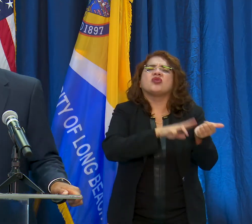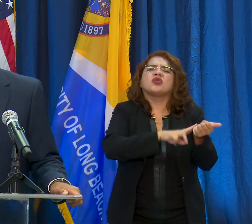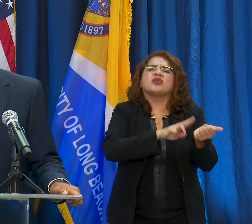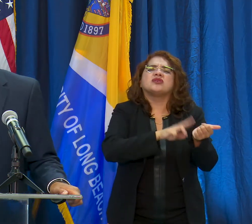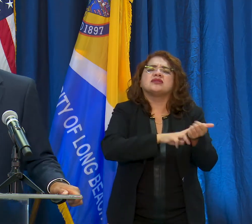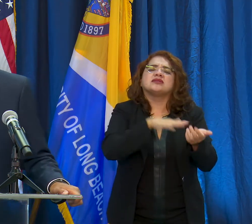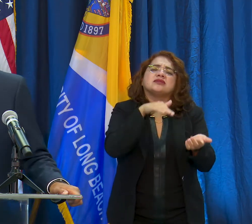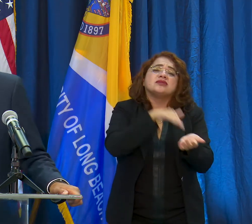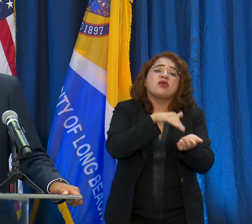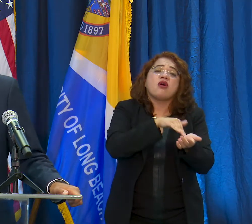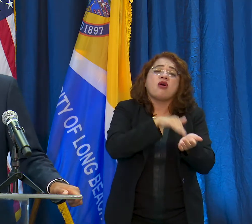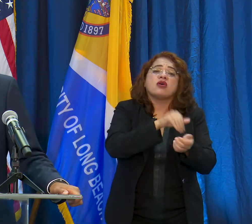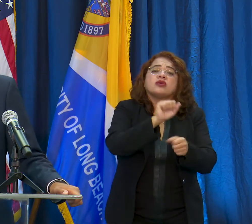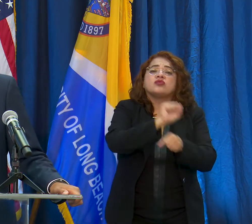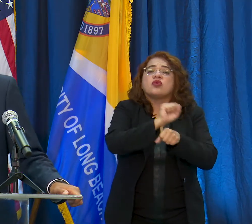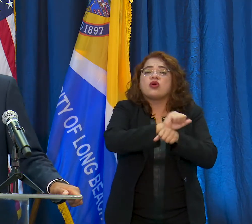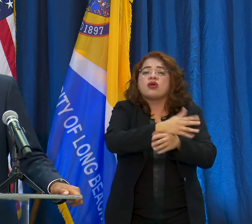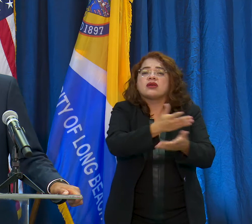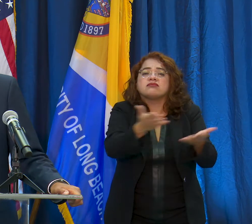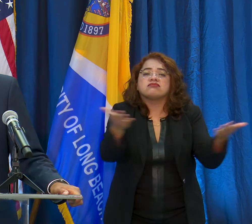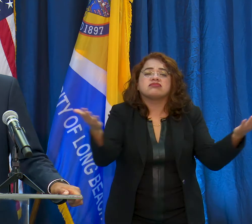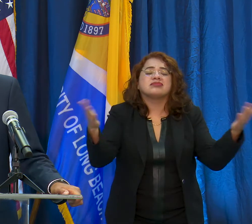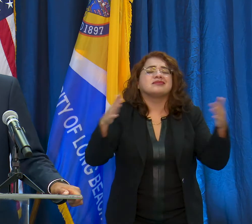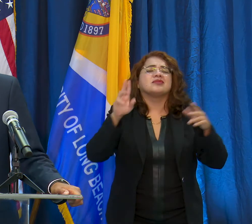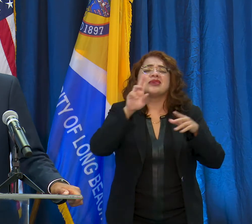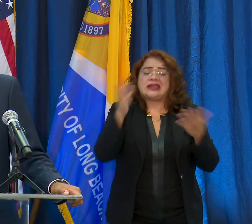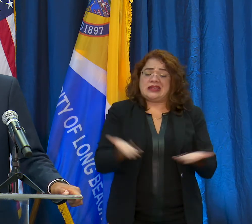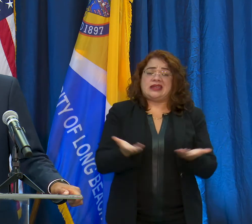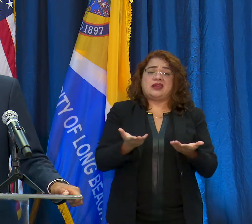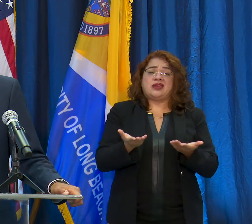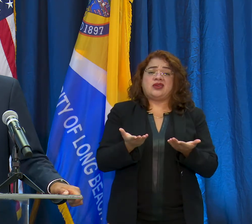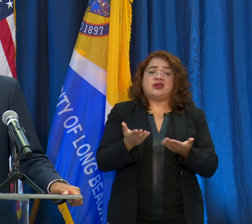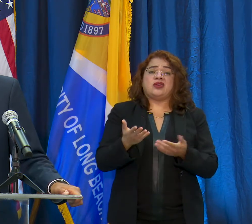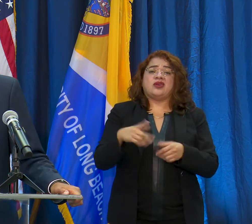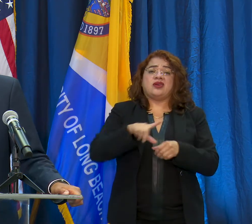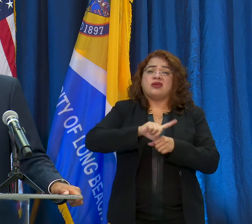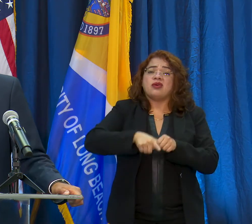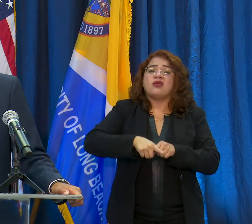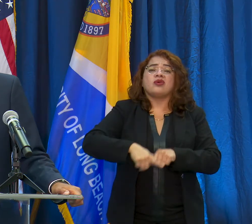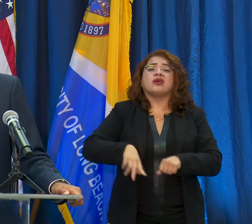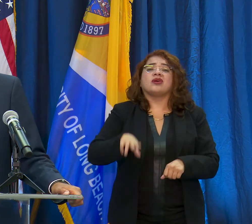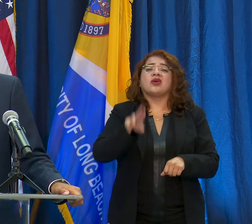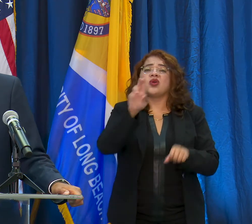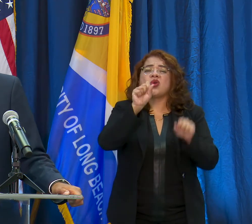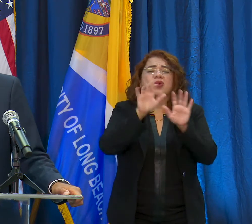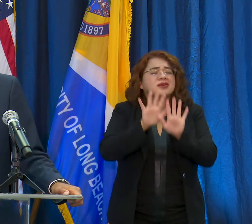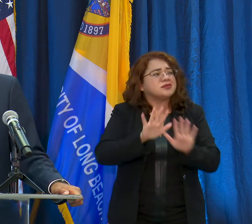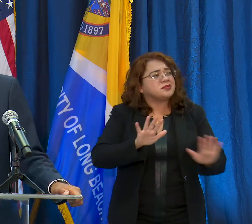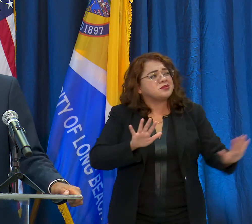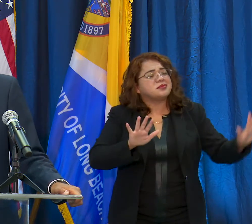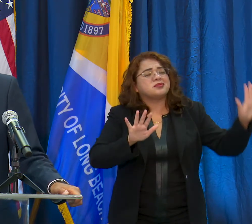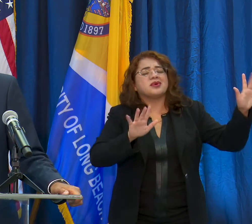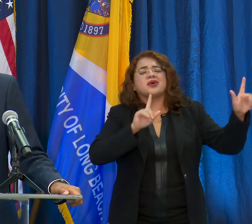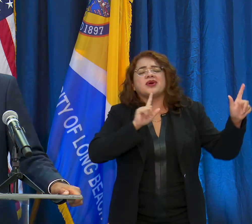that are working in all of our hospitals here locally and across the country that are working so hard to get this virus under control,